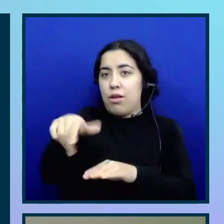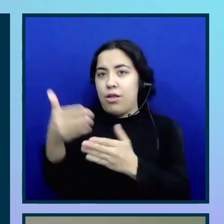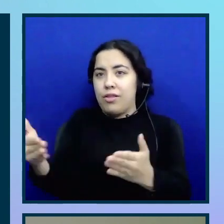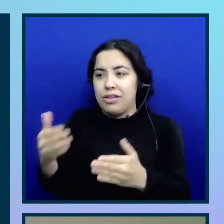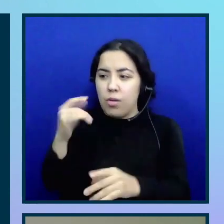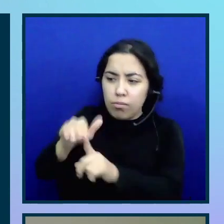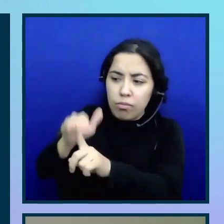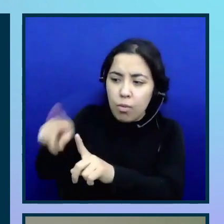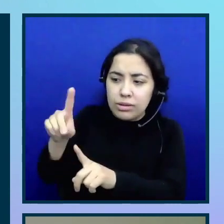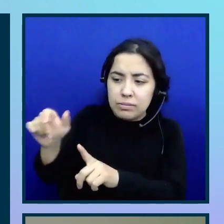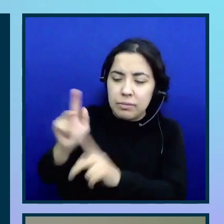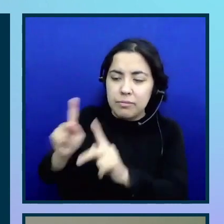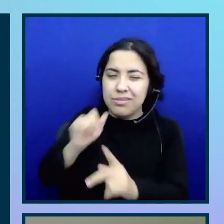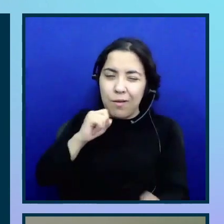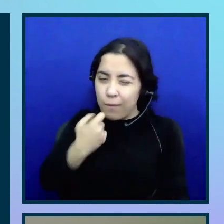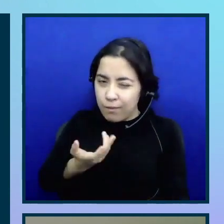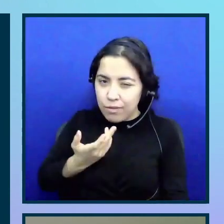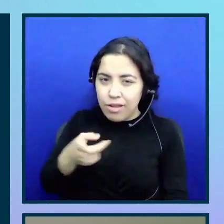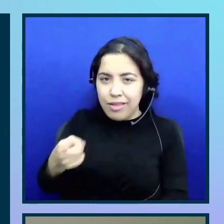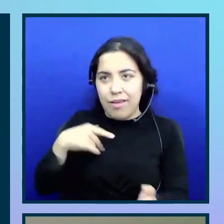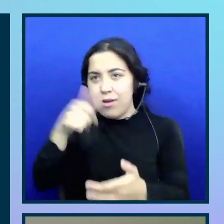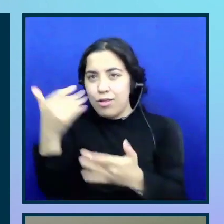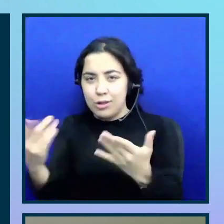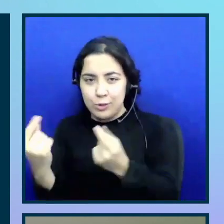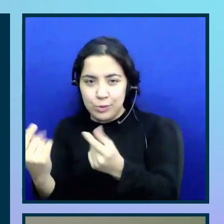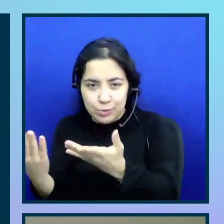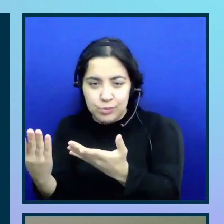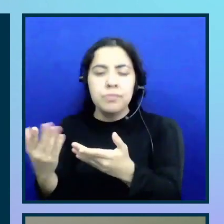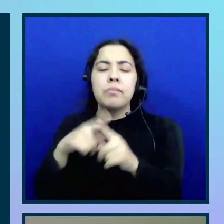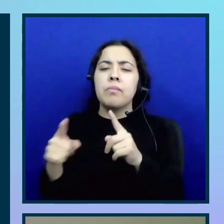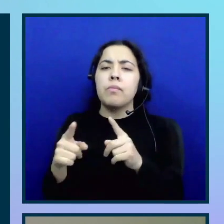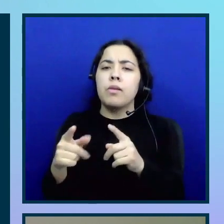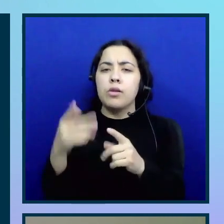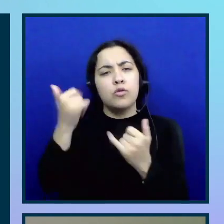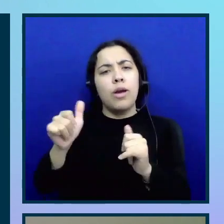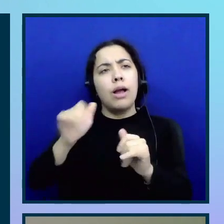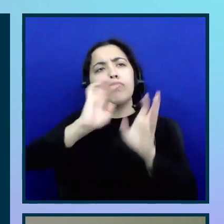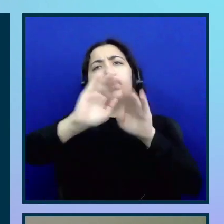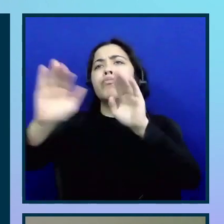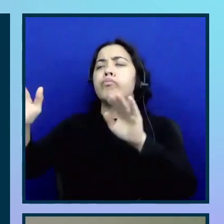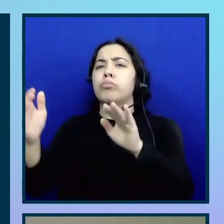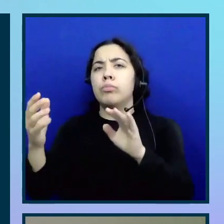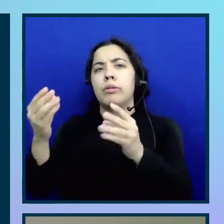But yes, get feedback from wherever you can, make the prototypes, see what you can find out.